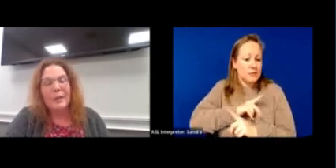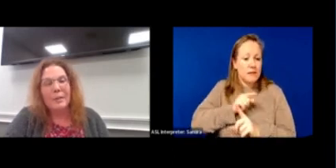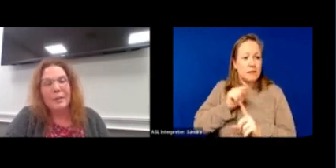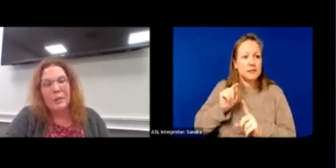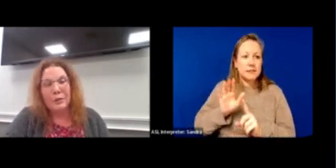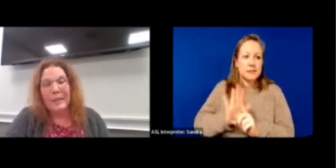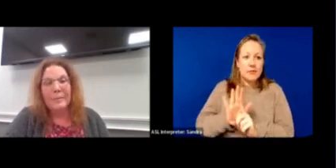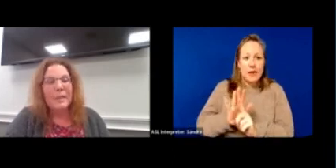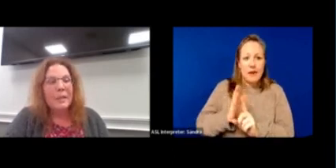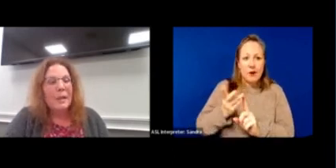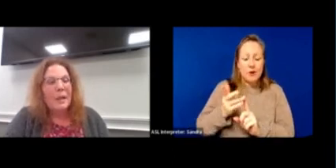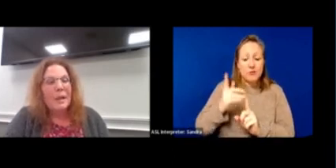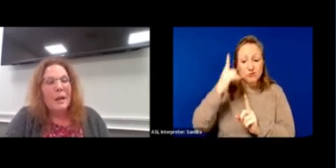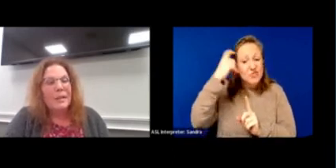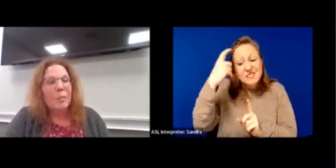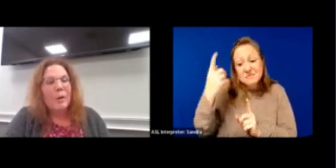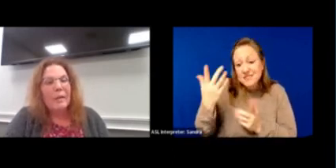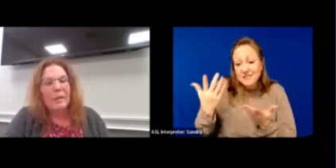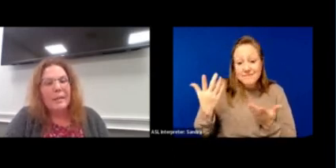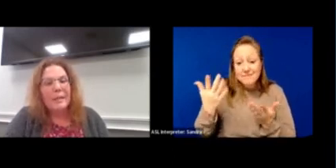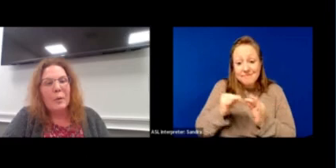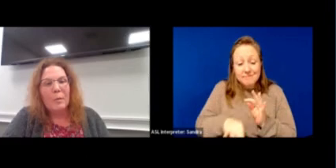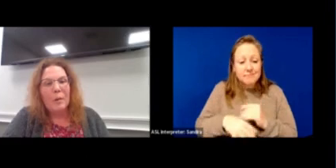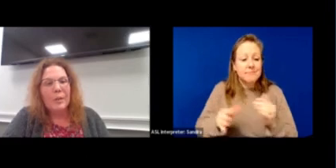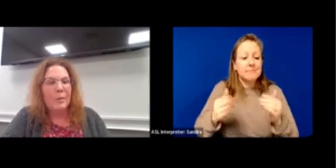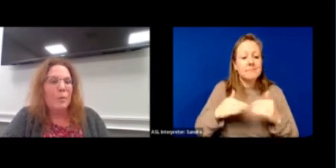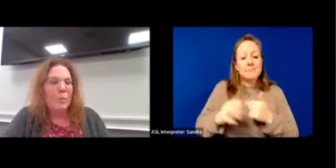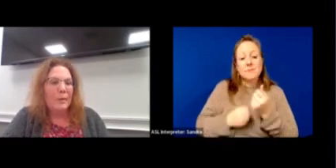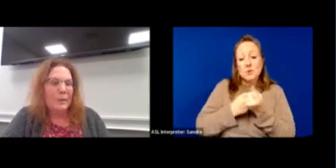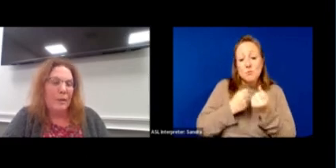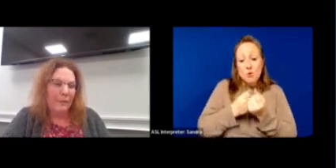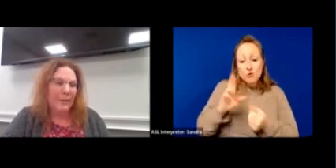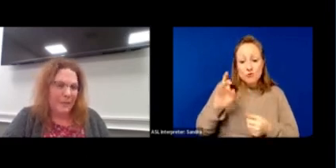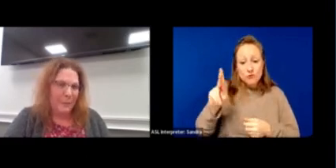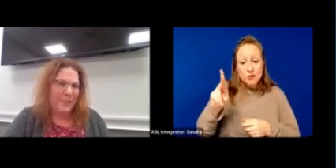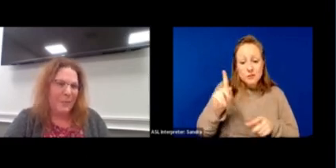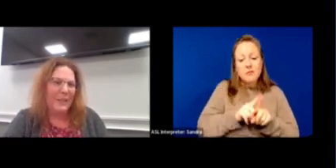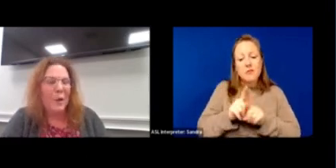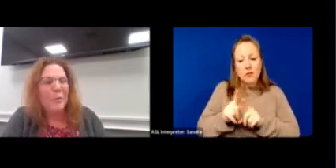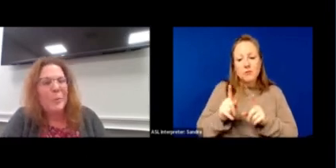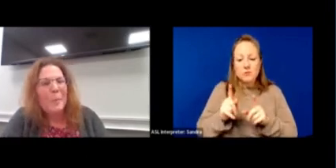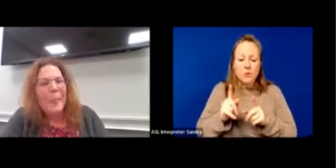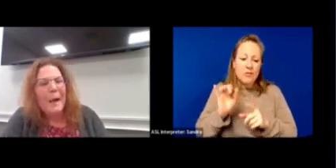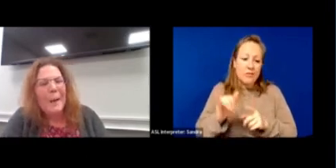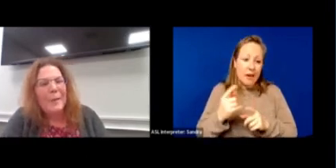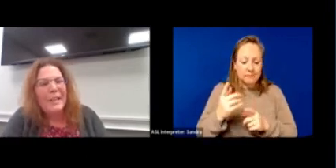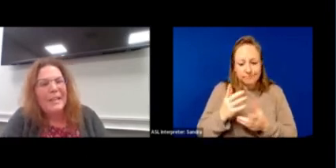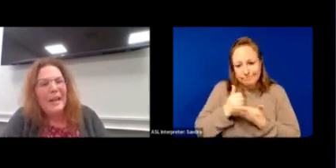their their dreams. Supporting risks, also would obviously be something helpful. We need to